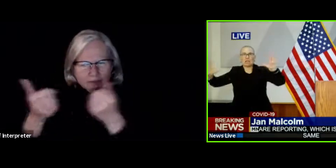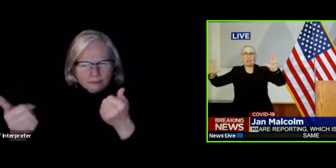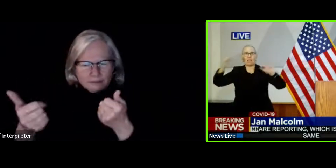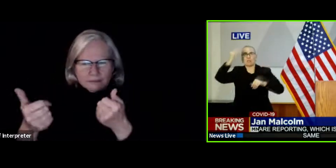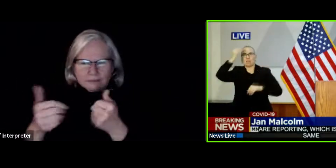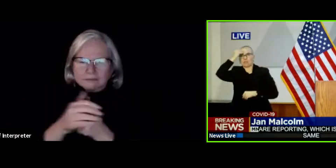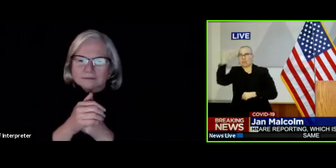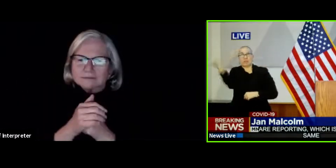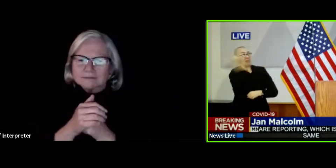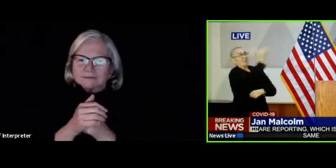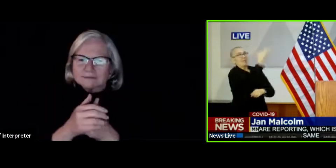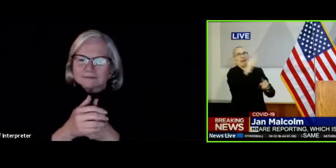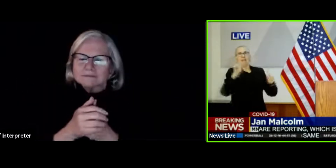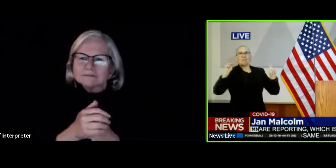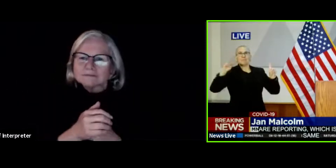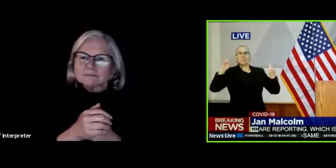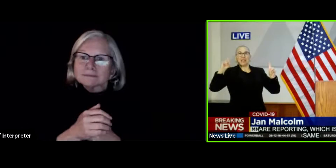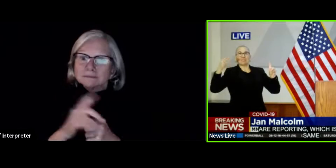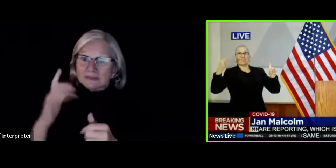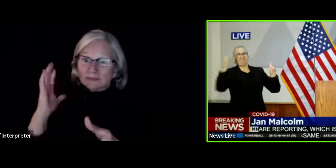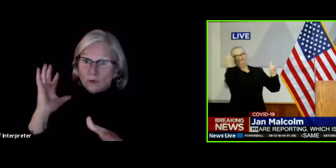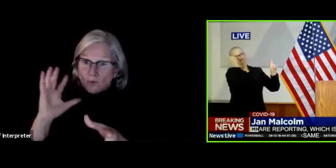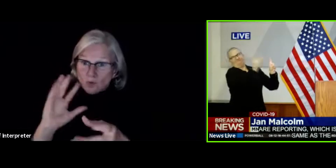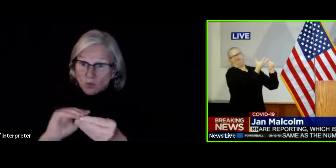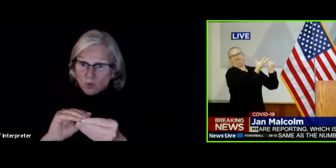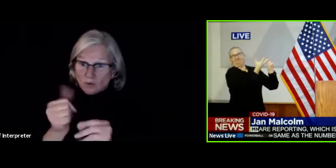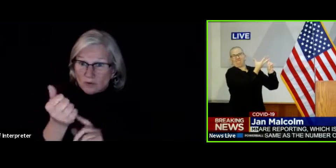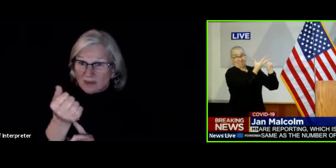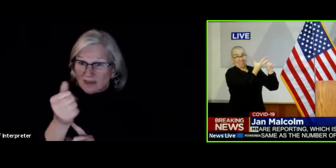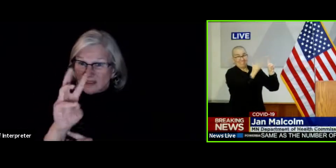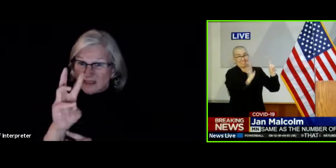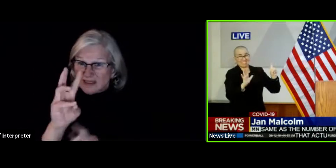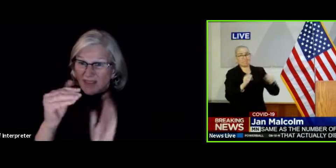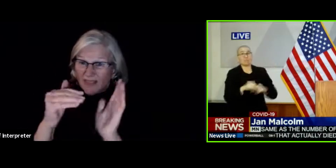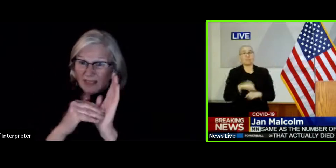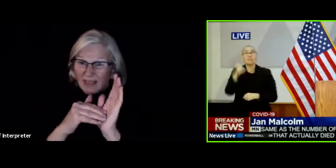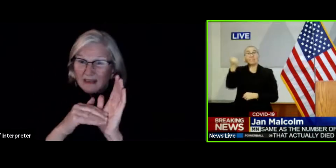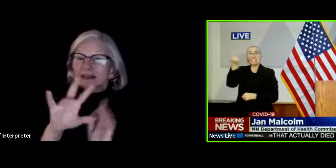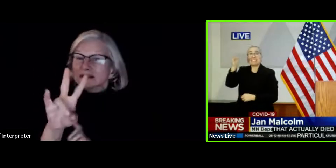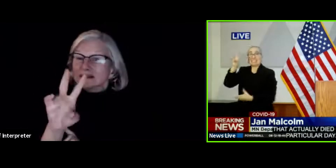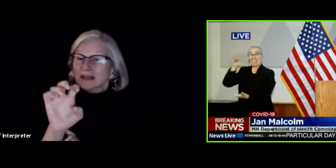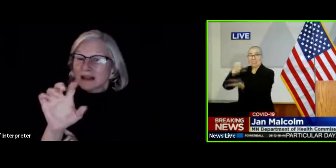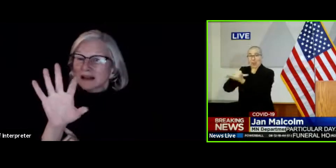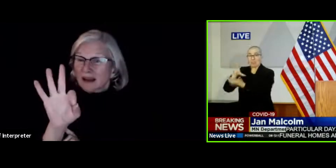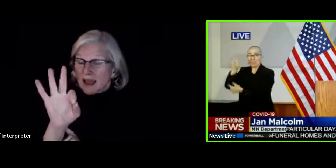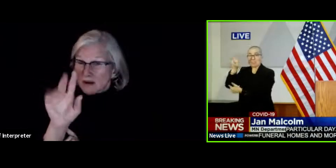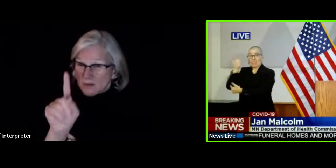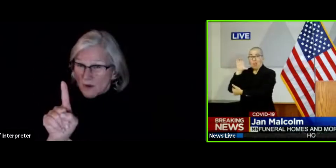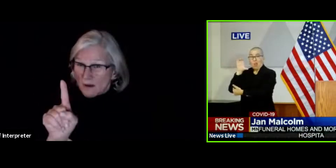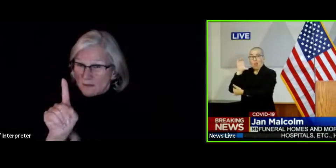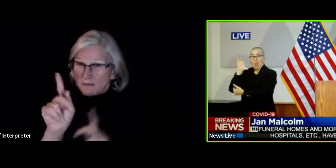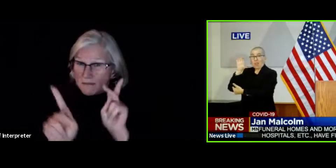THERE HAVE BEEN A TOTAL OF 16,791 PATIENTS HOSPITALIZED SINCE THE BEGINNING OF THE PANDEMIC